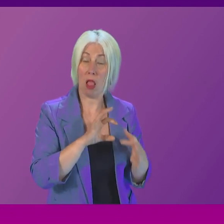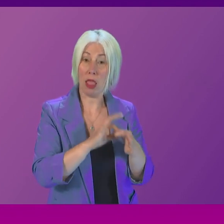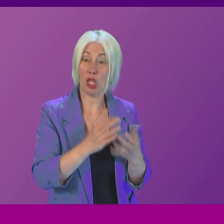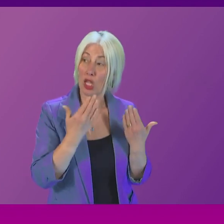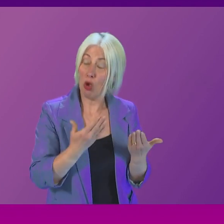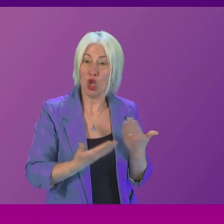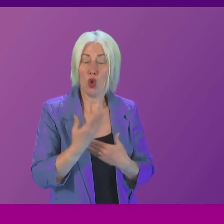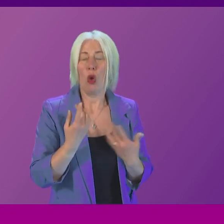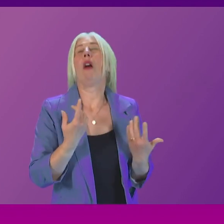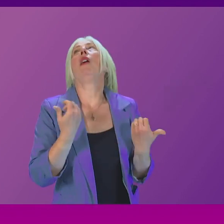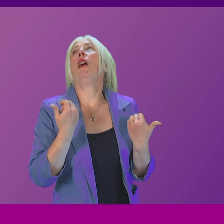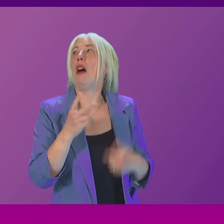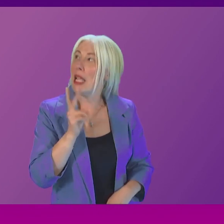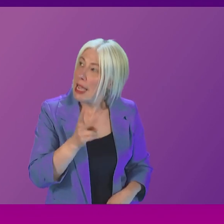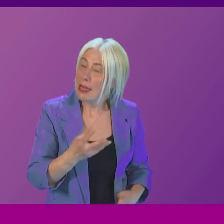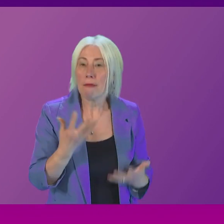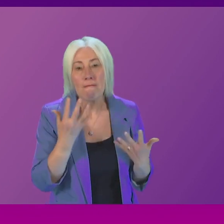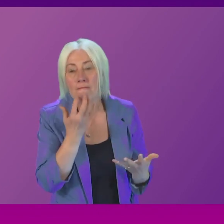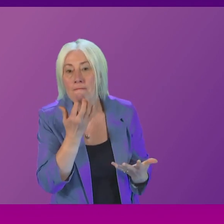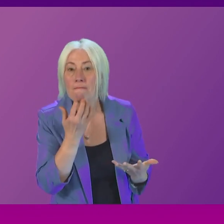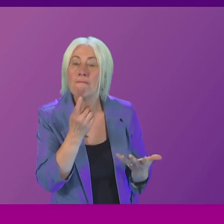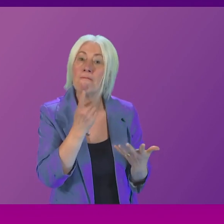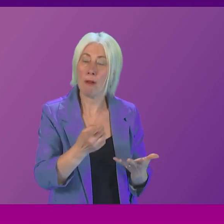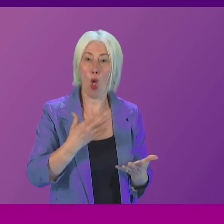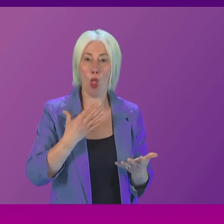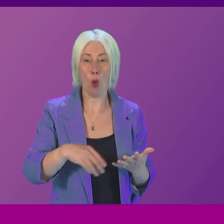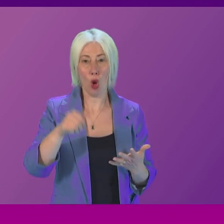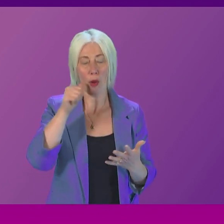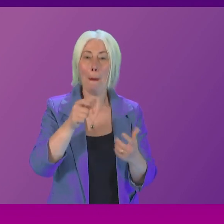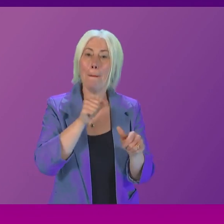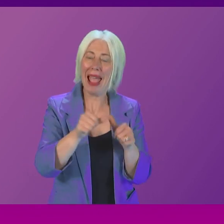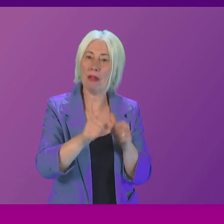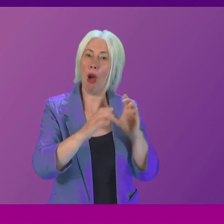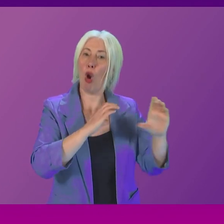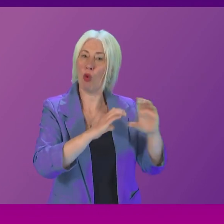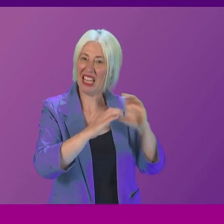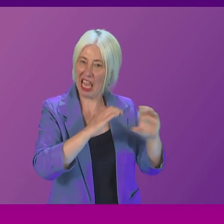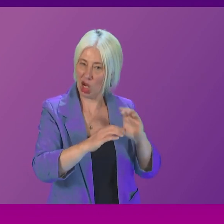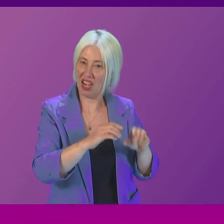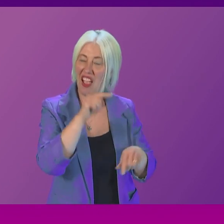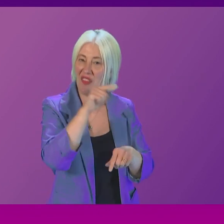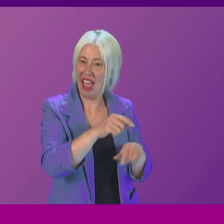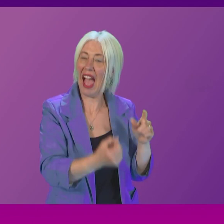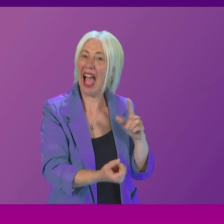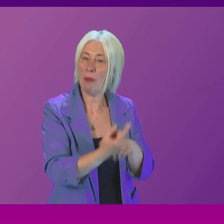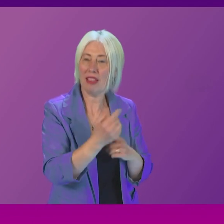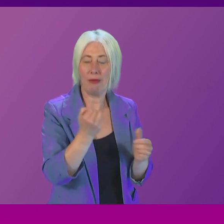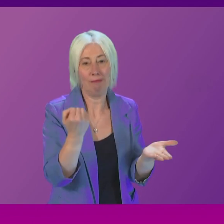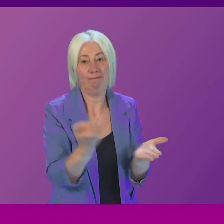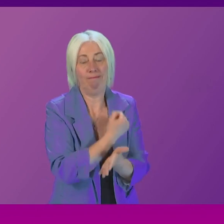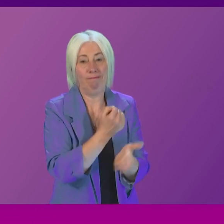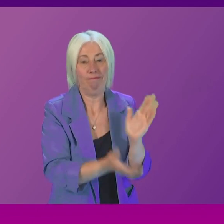developments and want there to be better communication when there is, unfortunately, disruption to